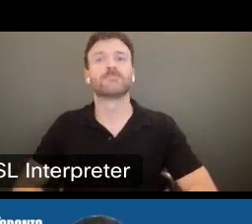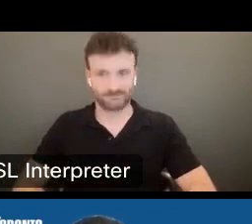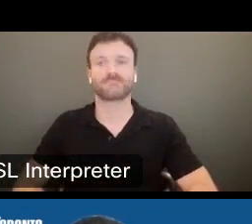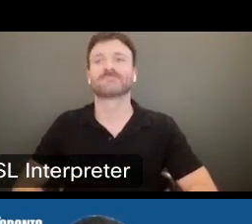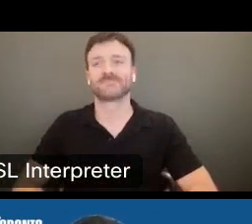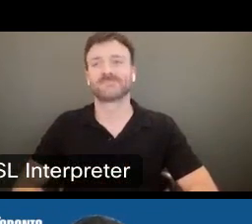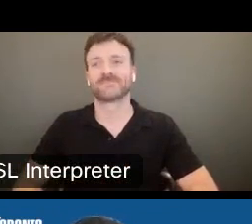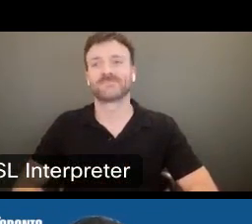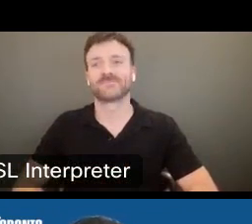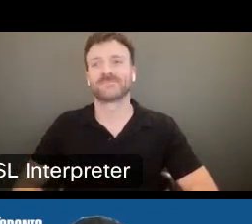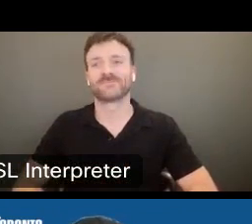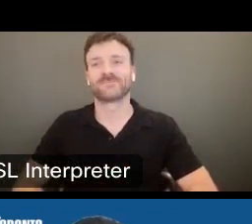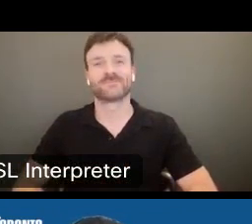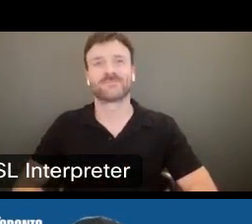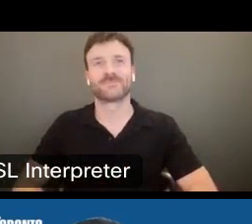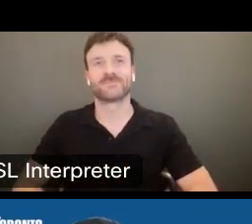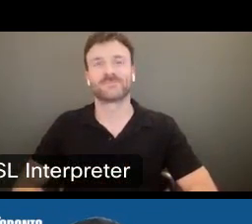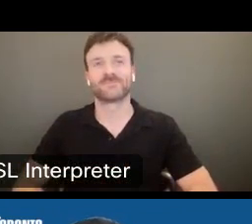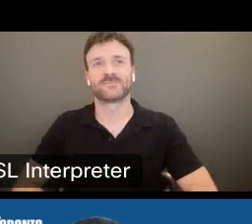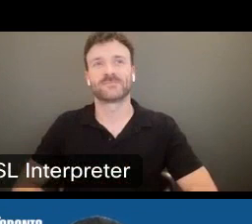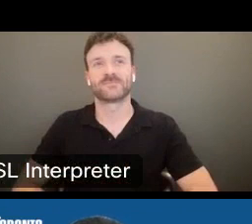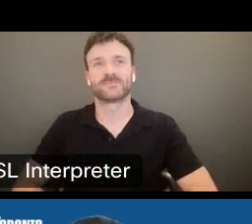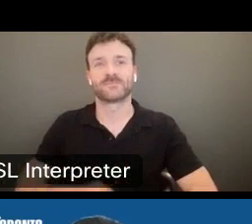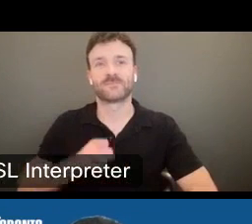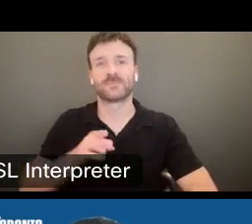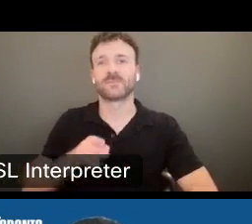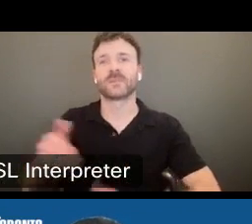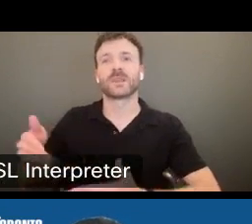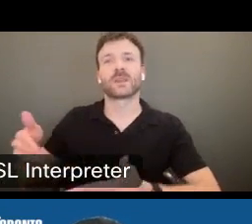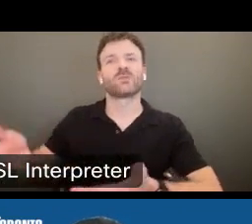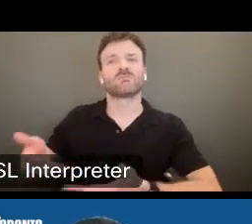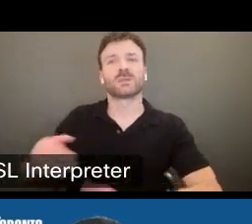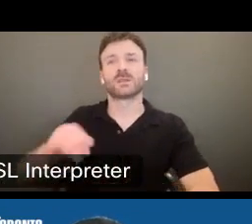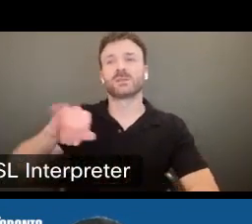So now I'd like to introduce Jennifer Niece. She is our manager of policy and innovation.